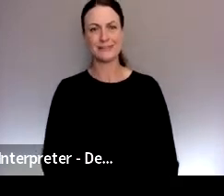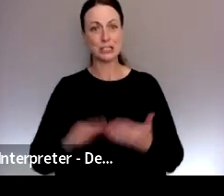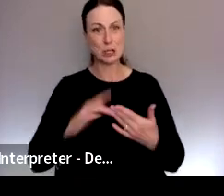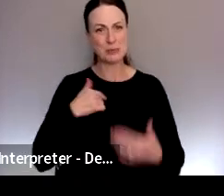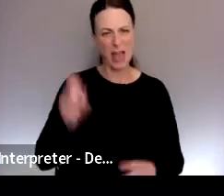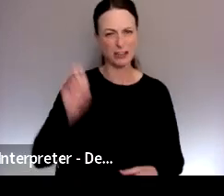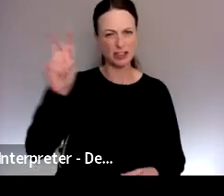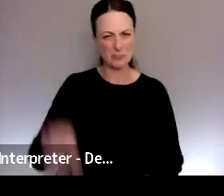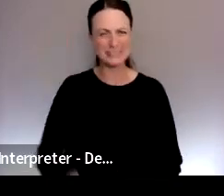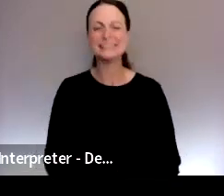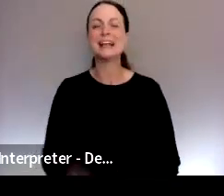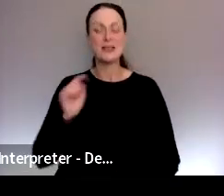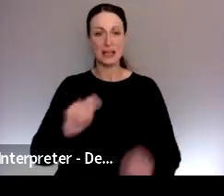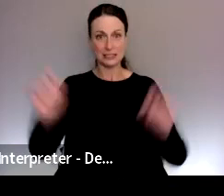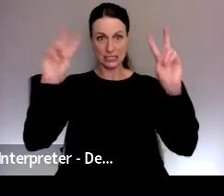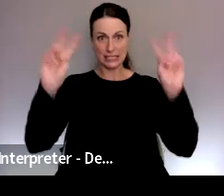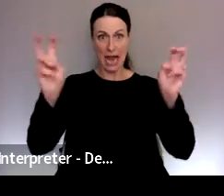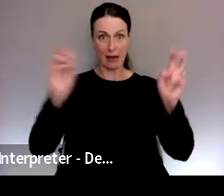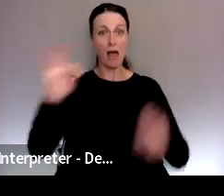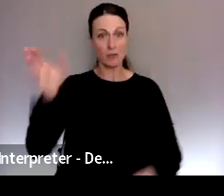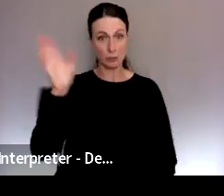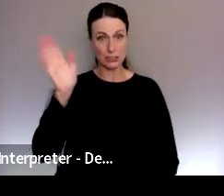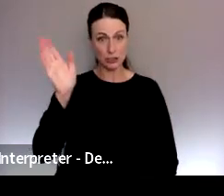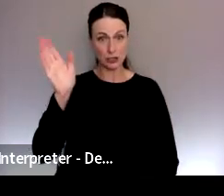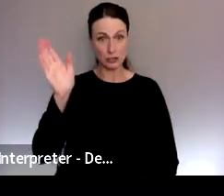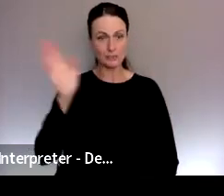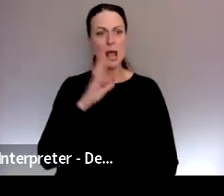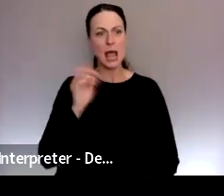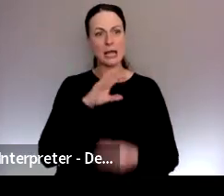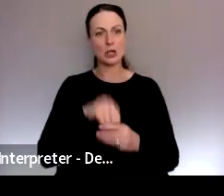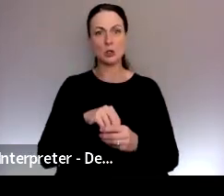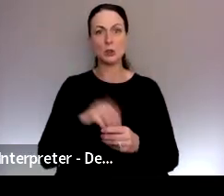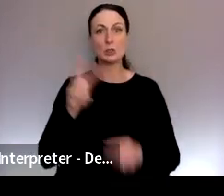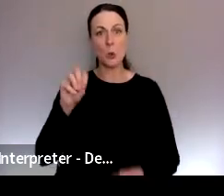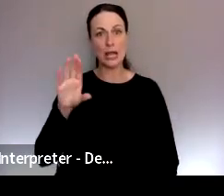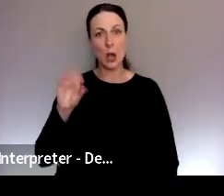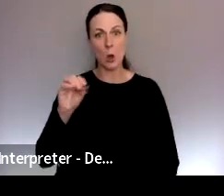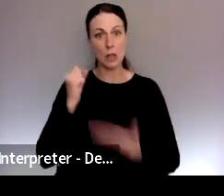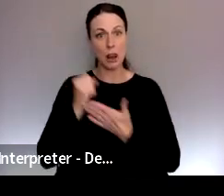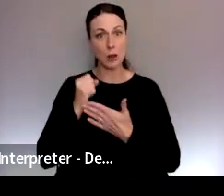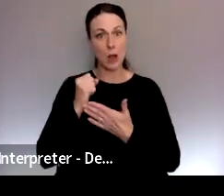This slide shows the title of the presentation and includes WeCo's logo